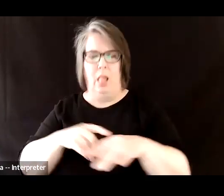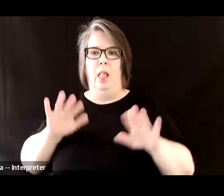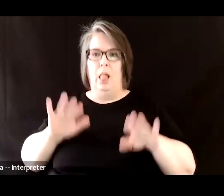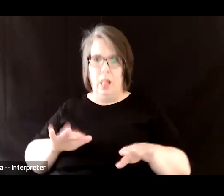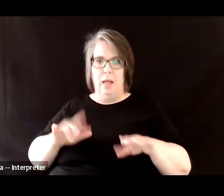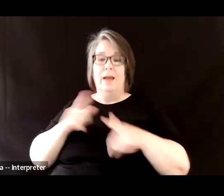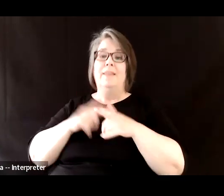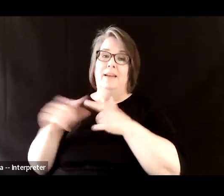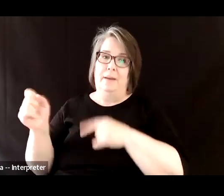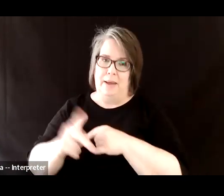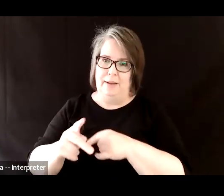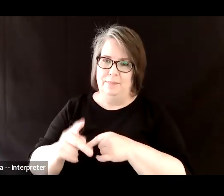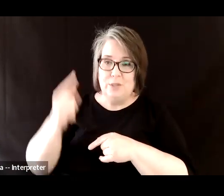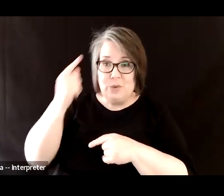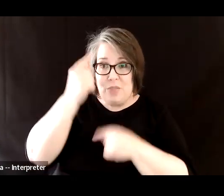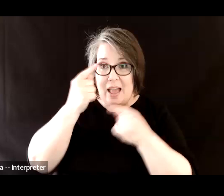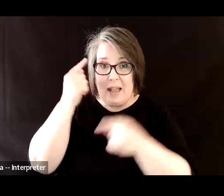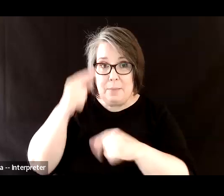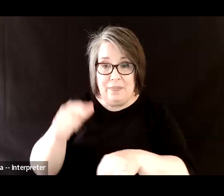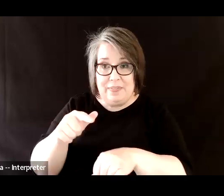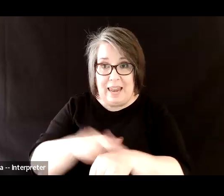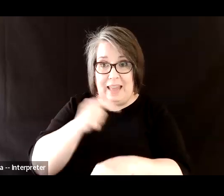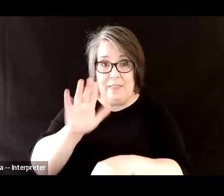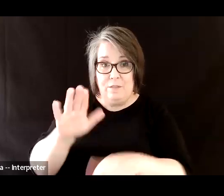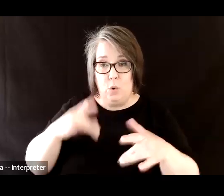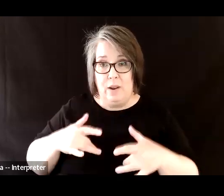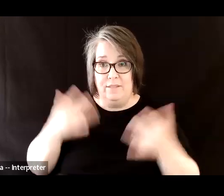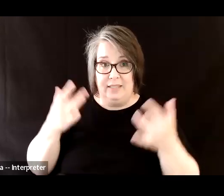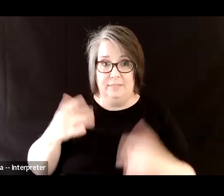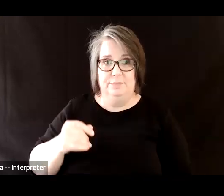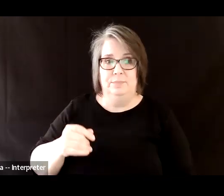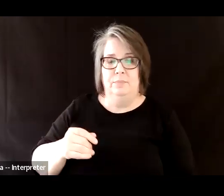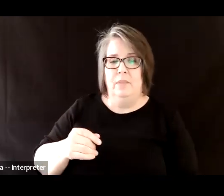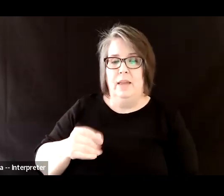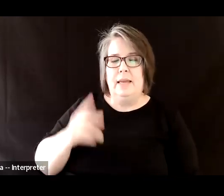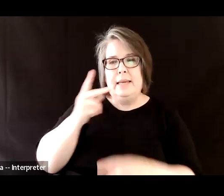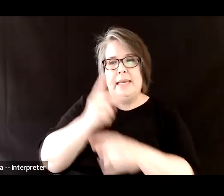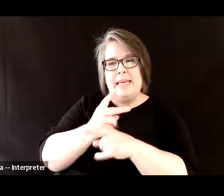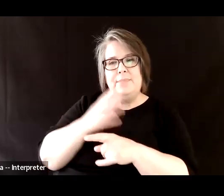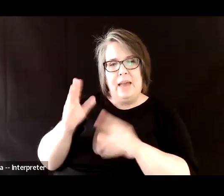in. So we kept up the length of your event. Keep things as clear and